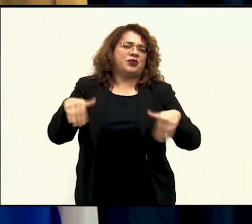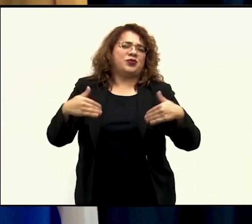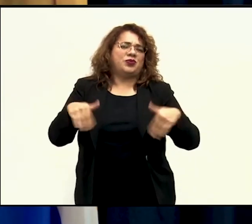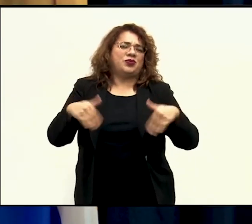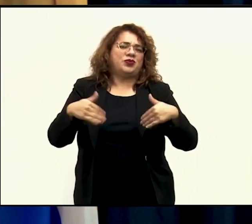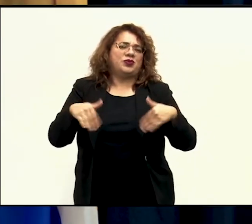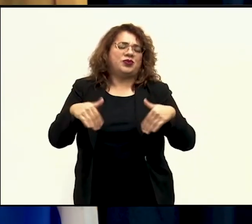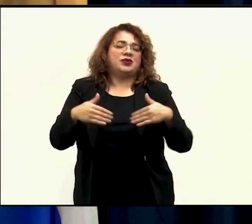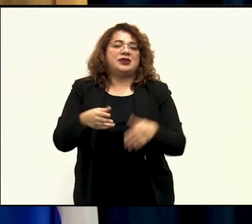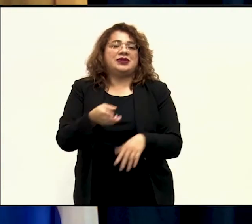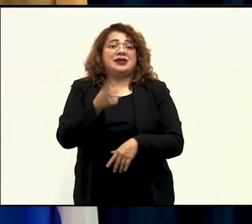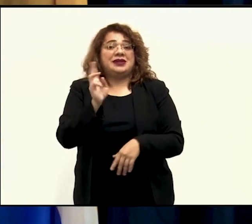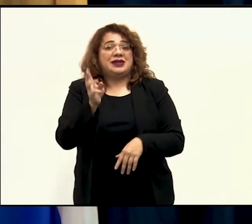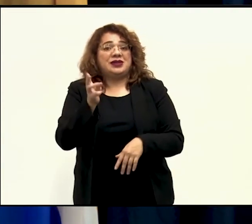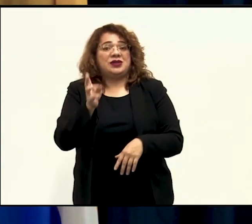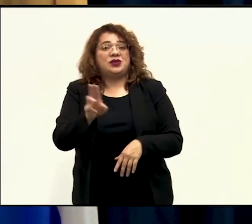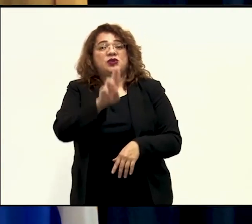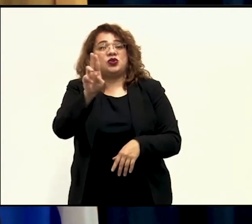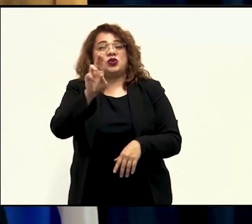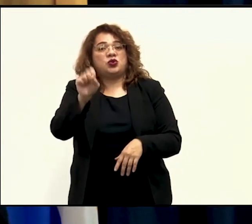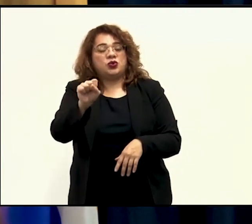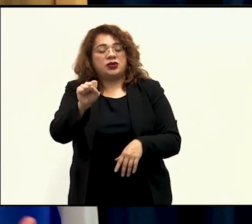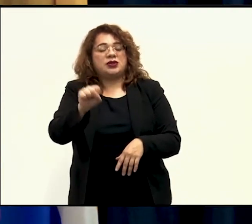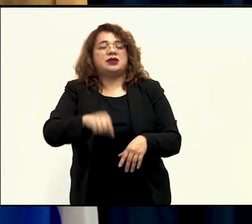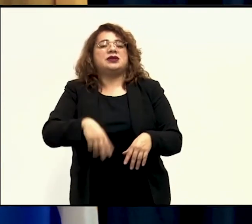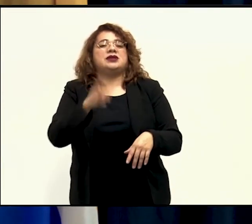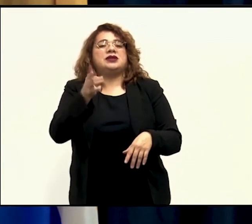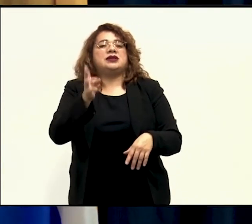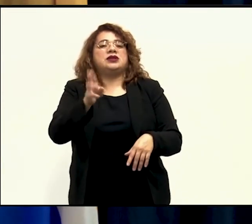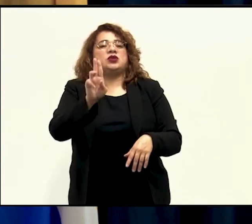of the country and it's relationship with the UK so from a preservation perspective,